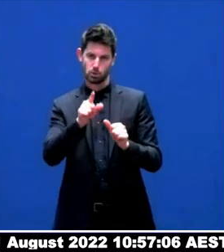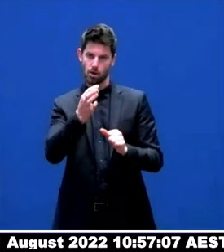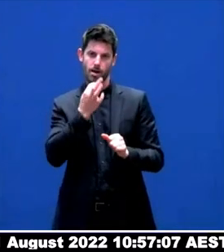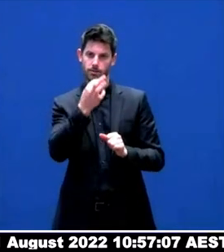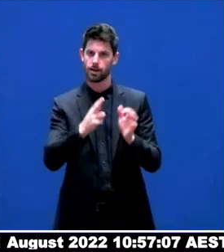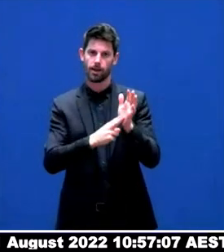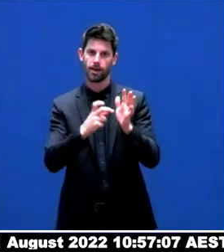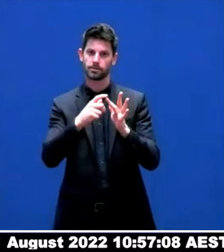later on this afternoon.